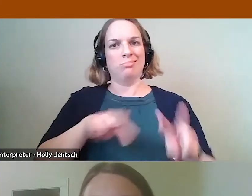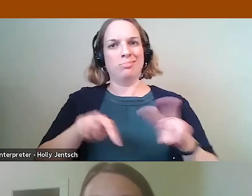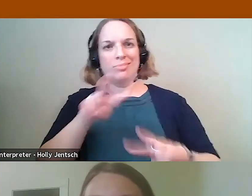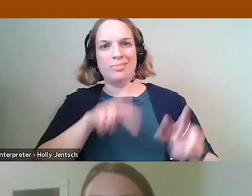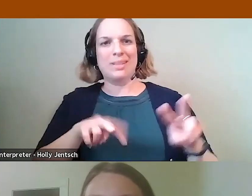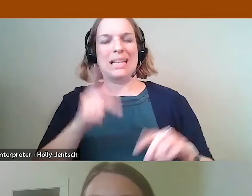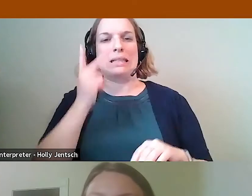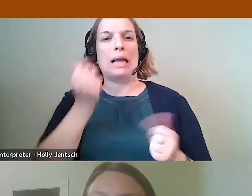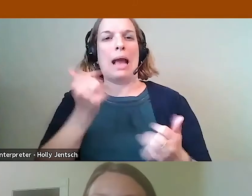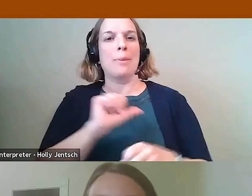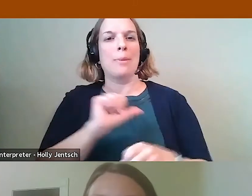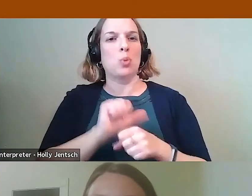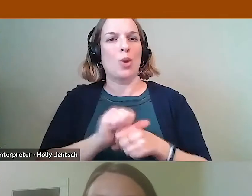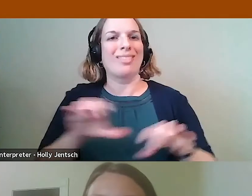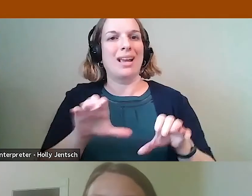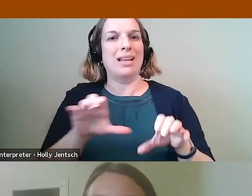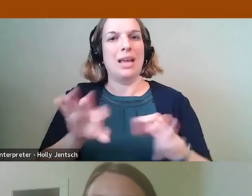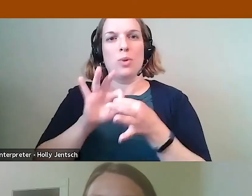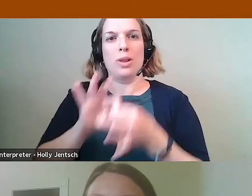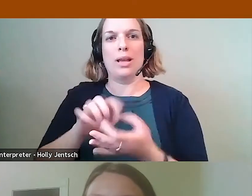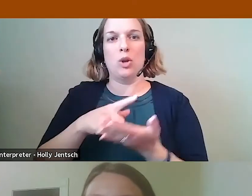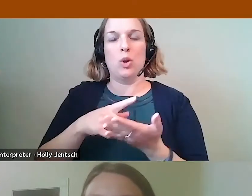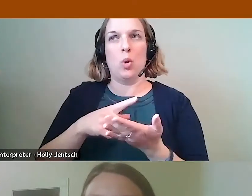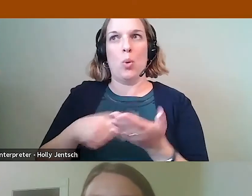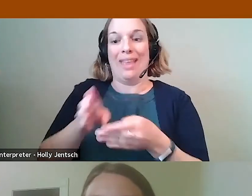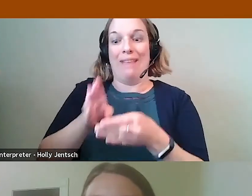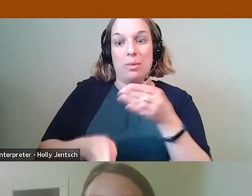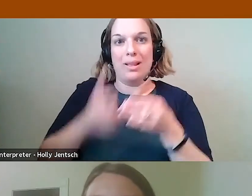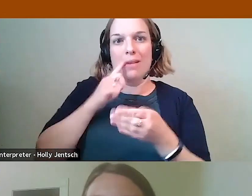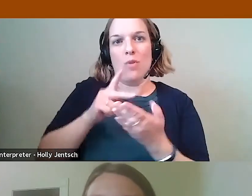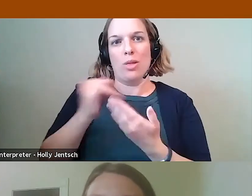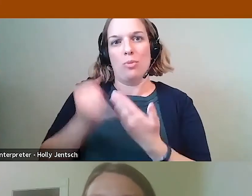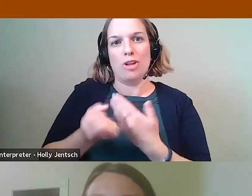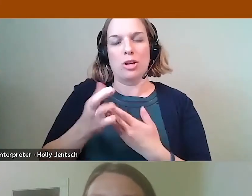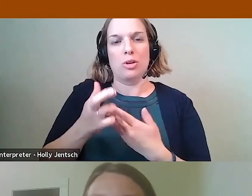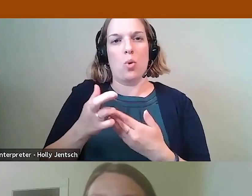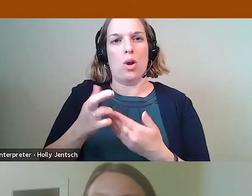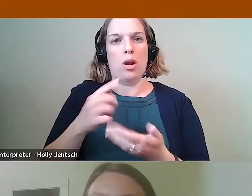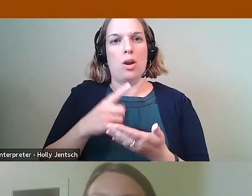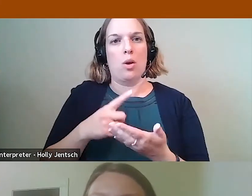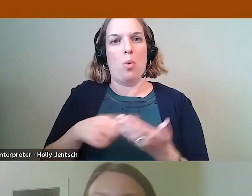or work that's being done in general. If somebody's charging a really high effort,